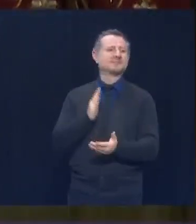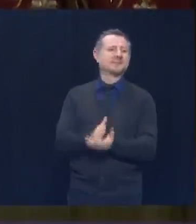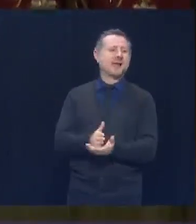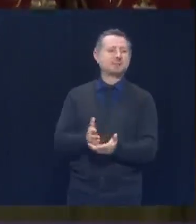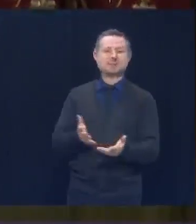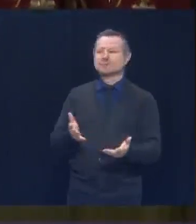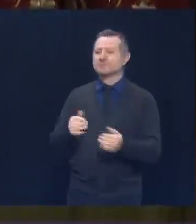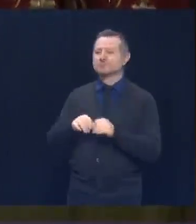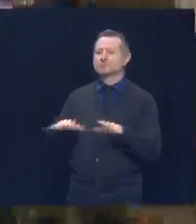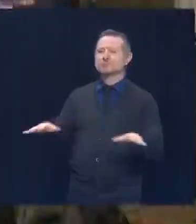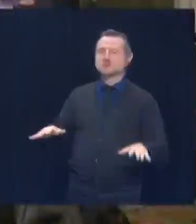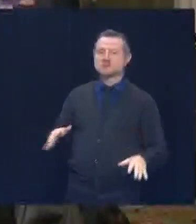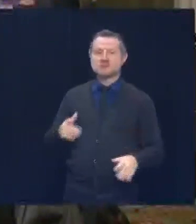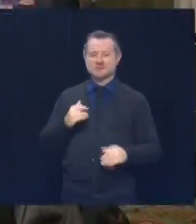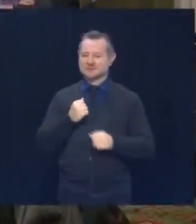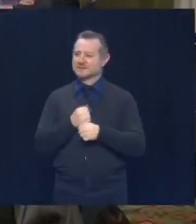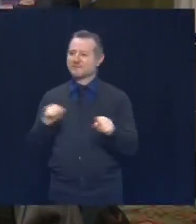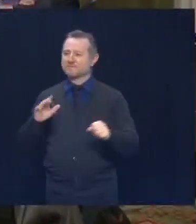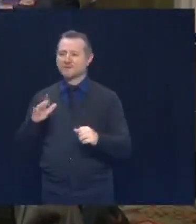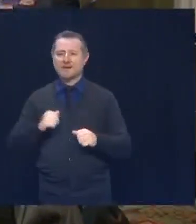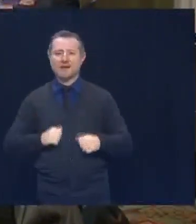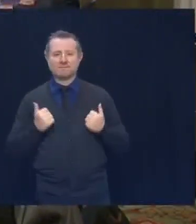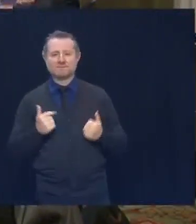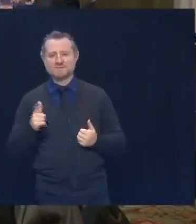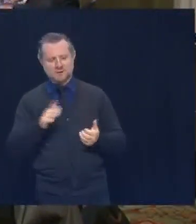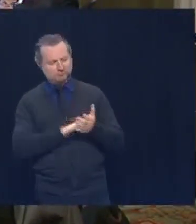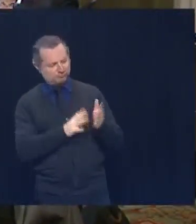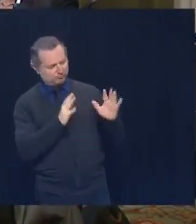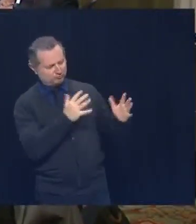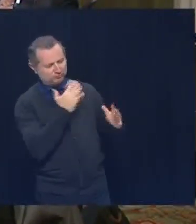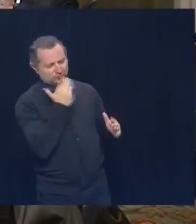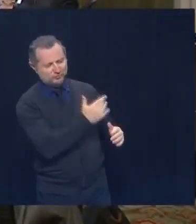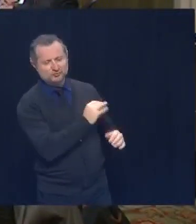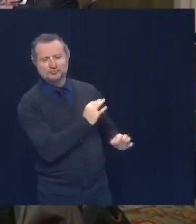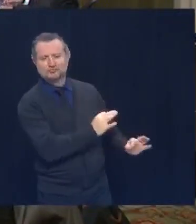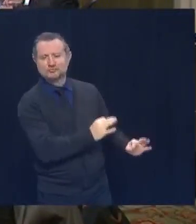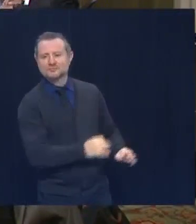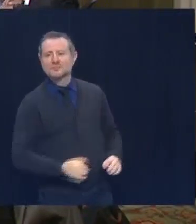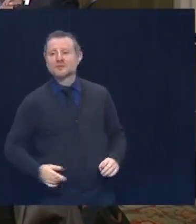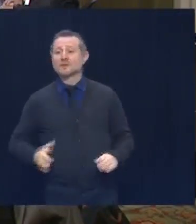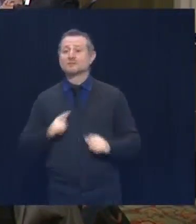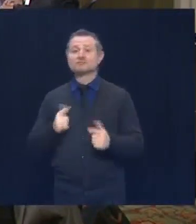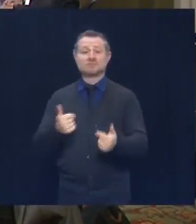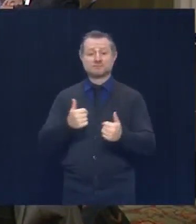CRITICAL BUT SIMPLE MESSAGE OF THE IMPORTANCE OF MASKING UP TO STOP THE SPREAD AND SAVE LIVES. SO --